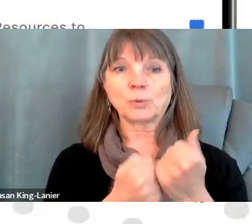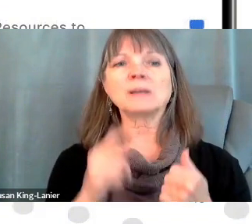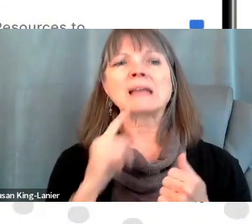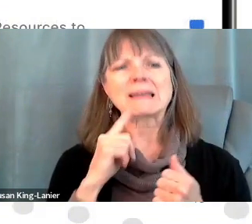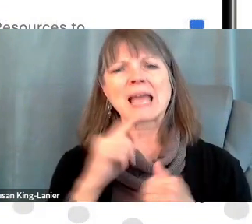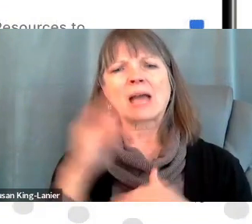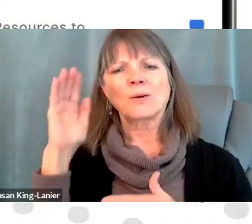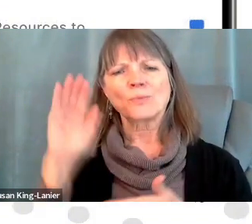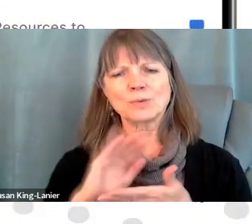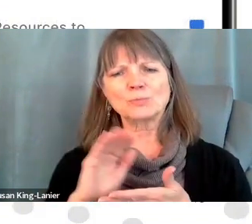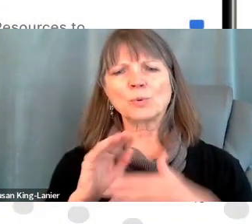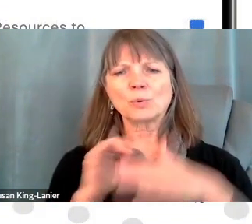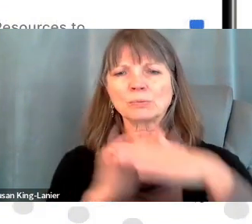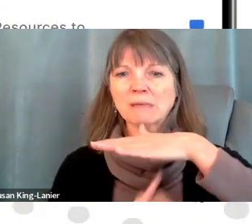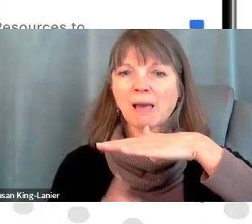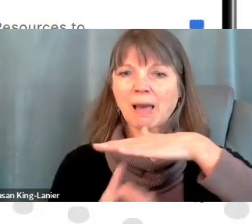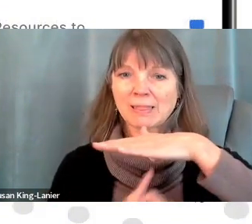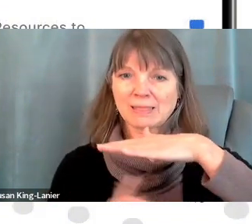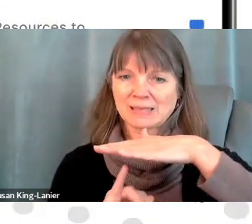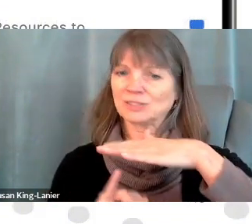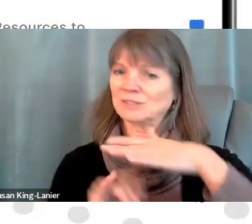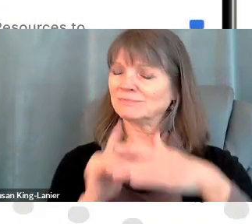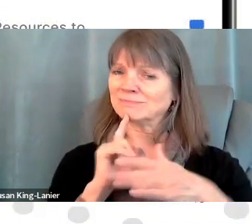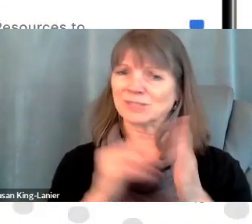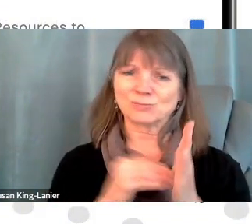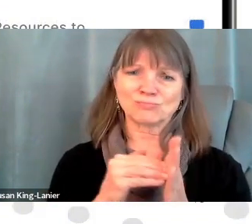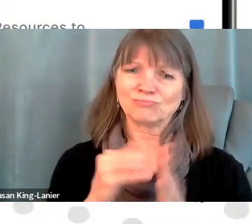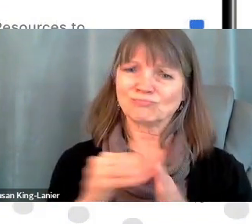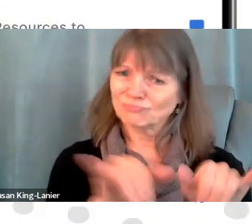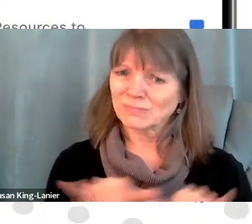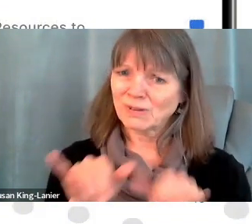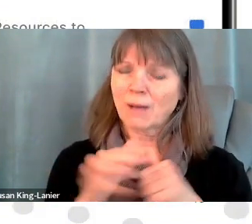Additionally, community can help reduce isolation that is also very common.